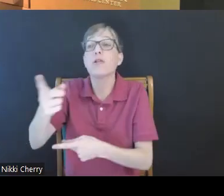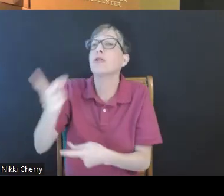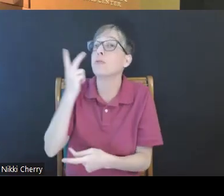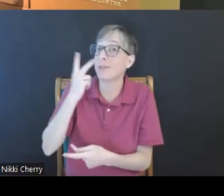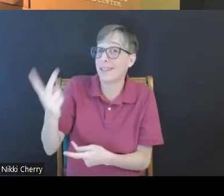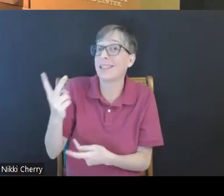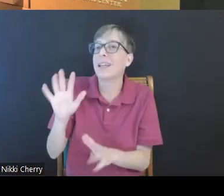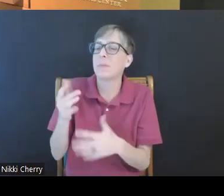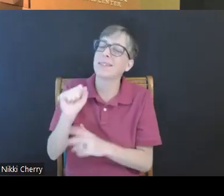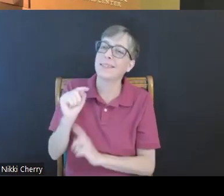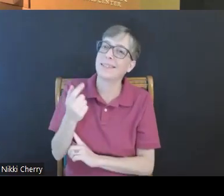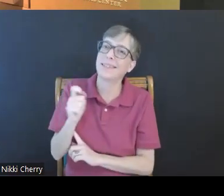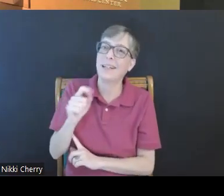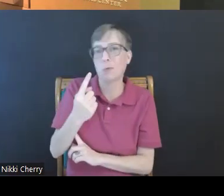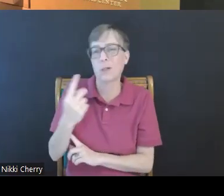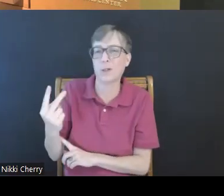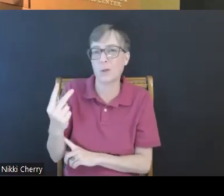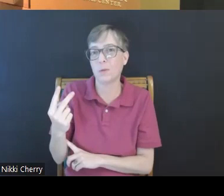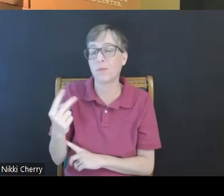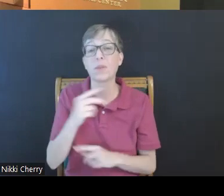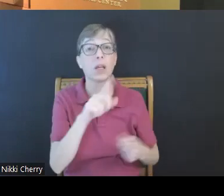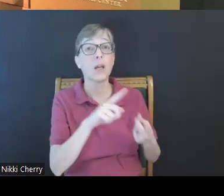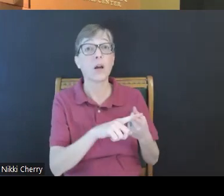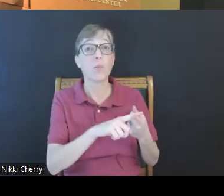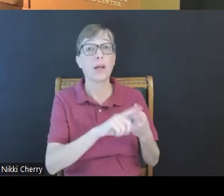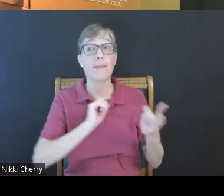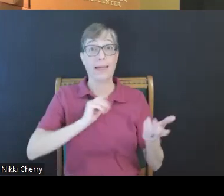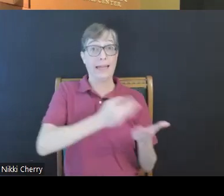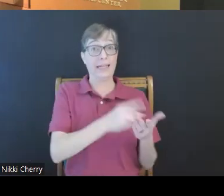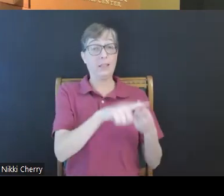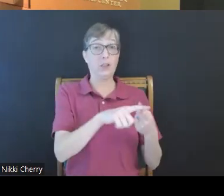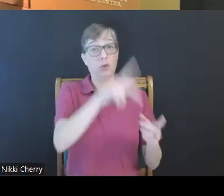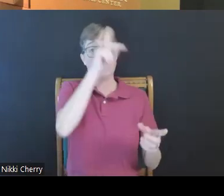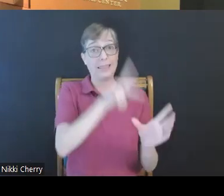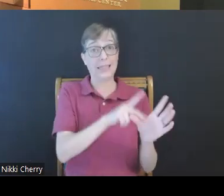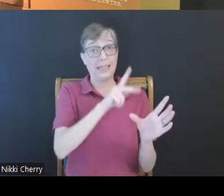Psychiatry they are a lot more complicated so when I was uh early on in my career when